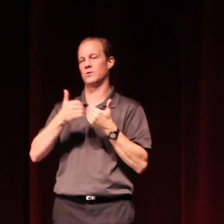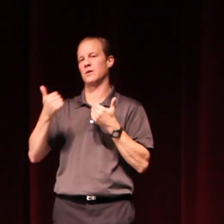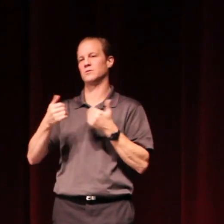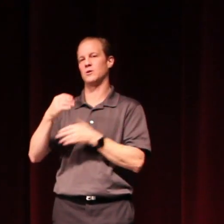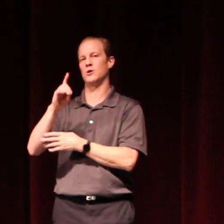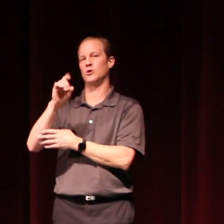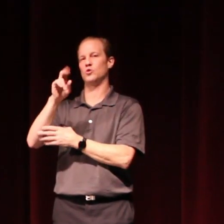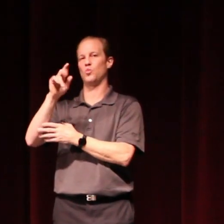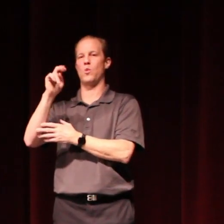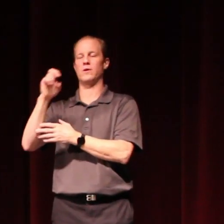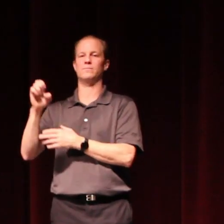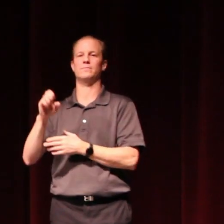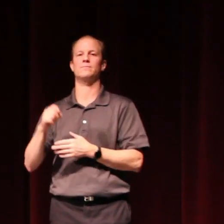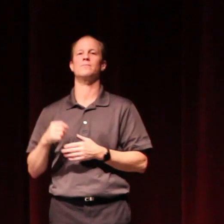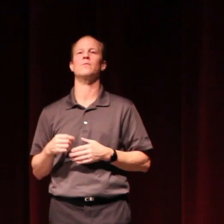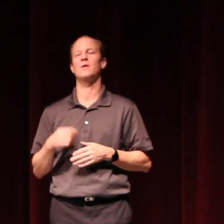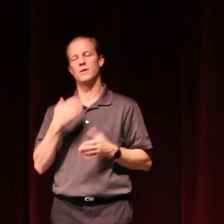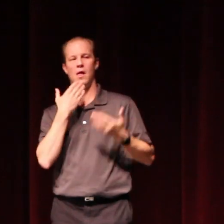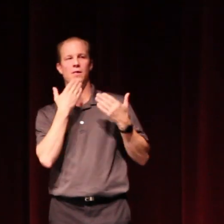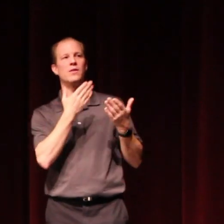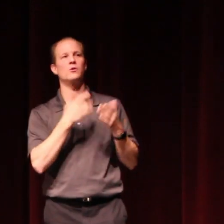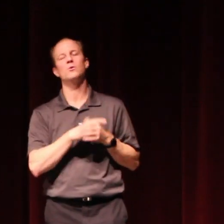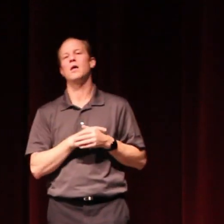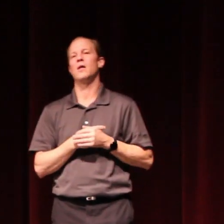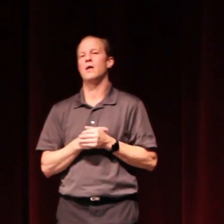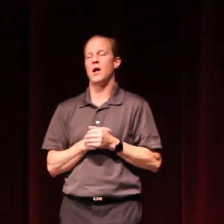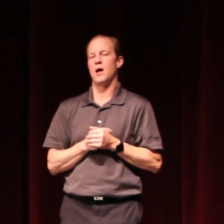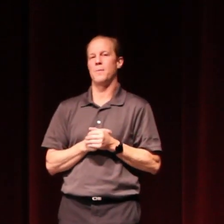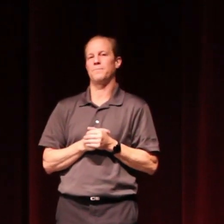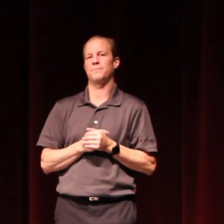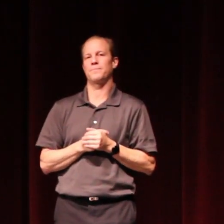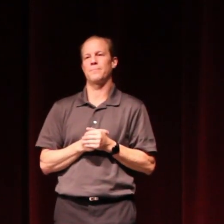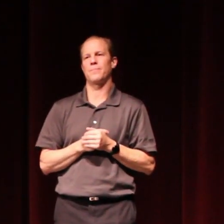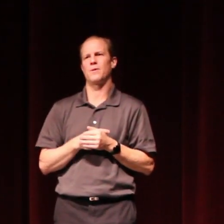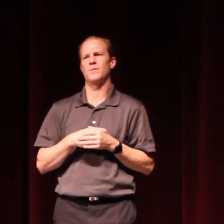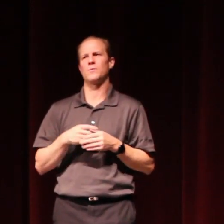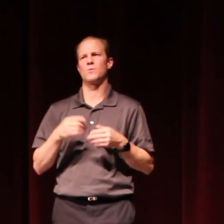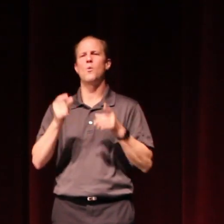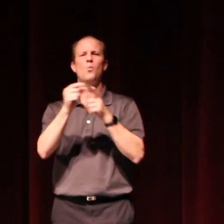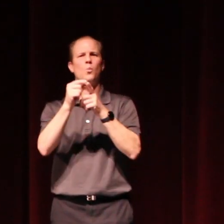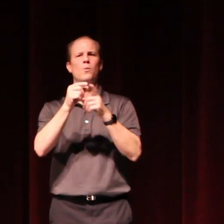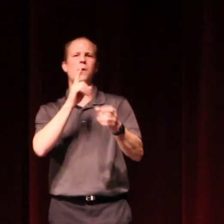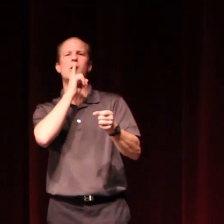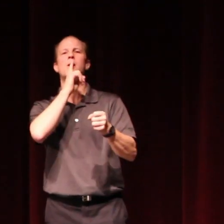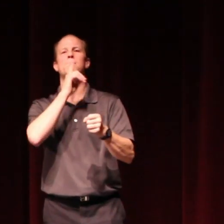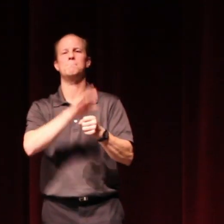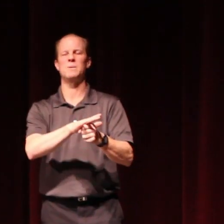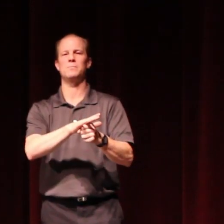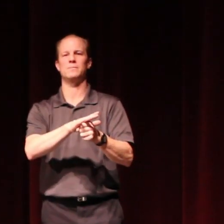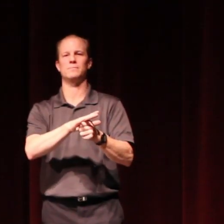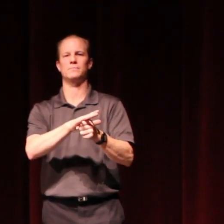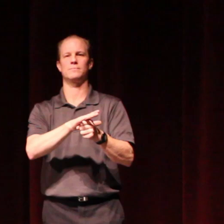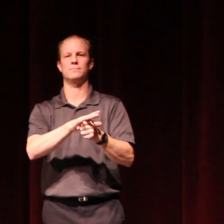The key word here, thank you Joel, the key word here is commitment, and for me,